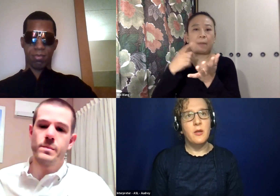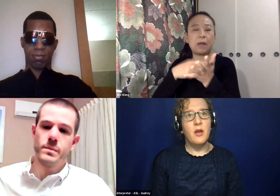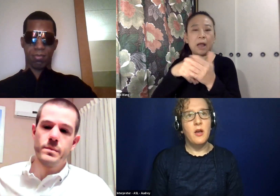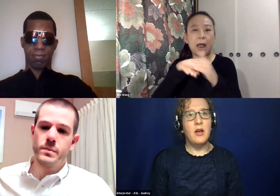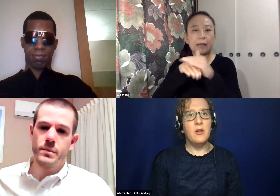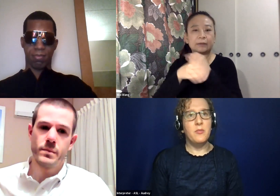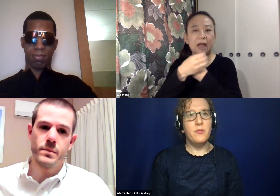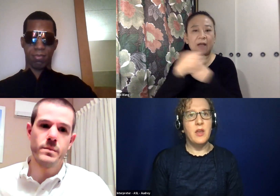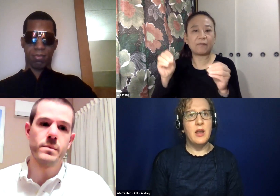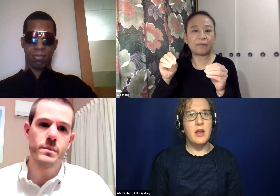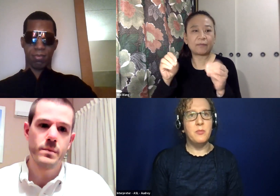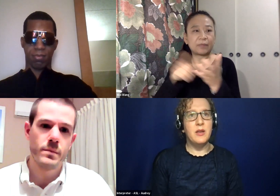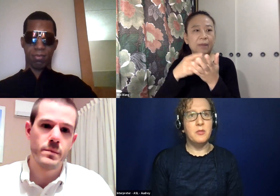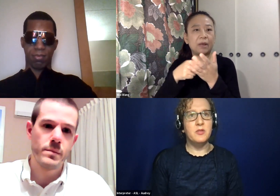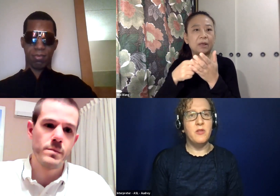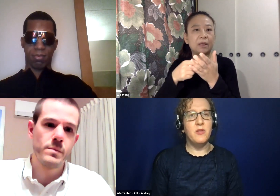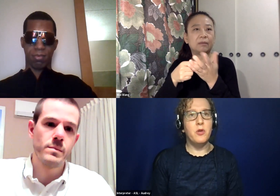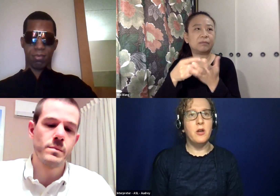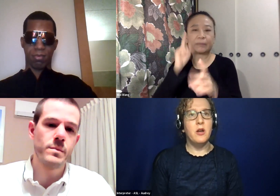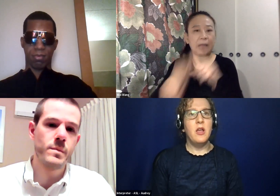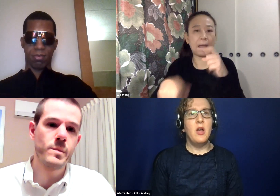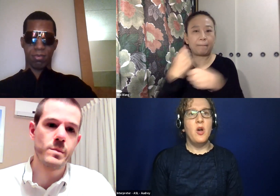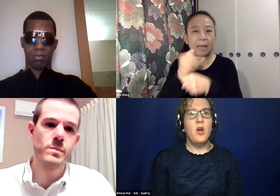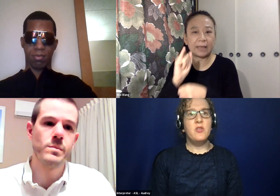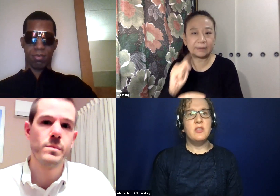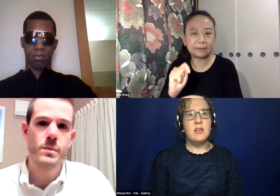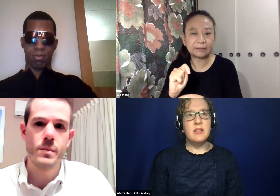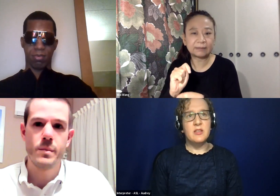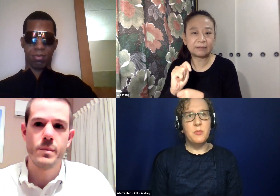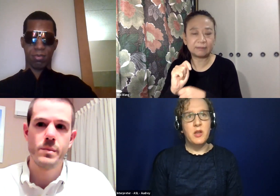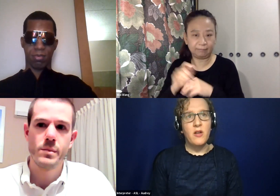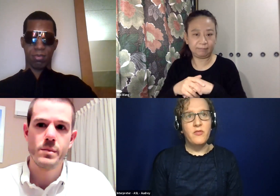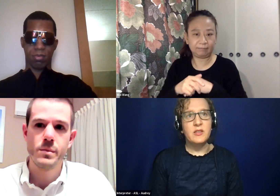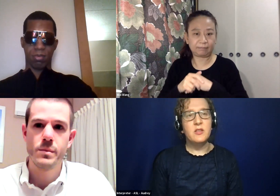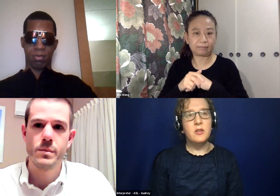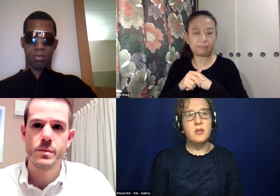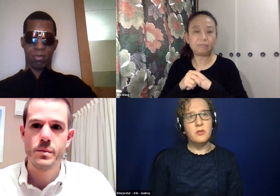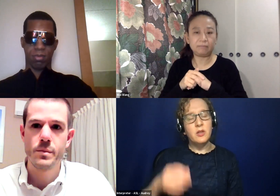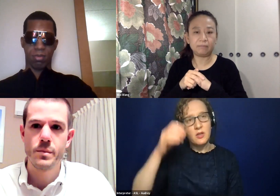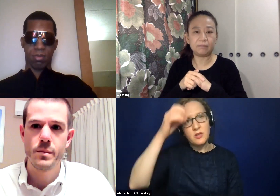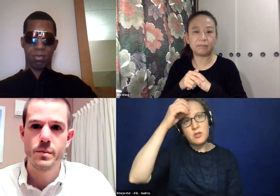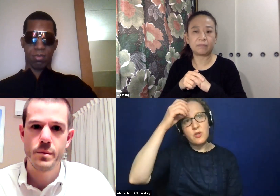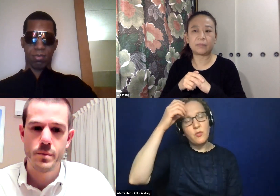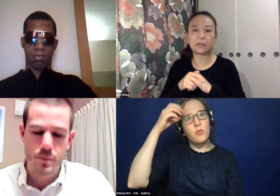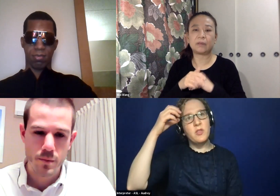that I hadn't been able to before. I used the Accessibility Office to work